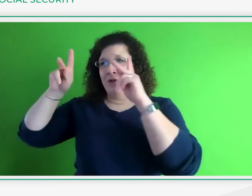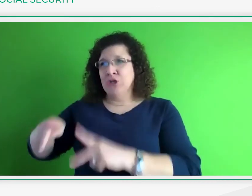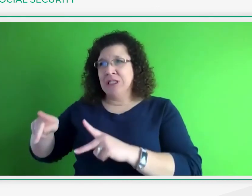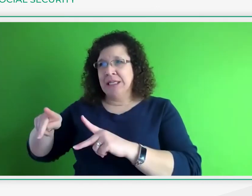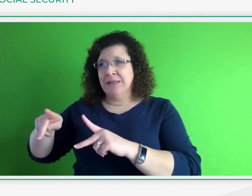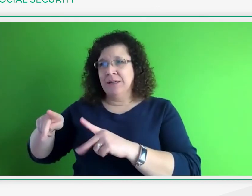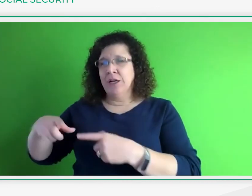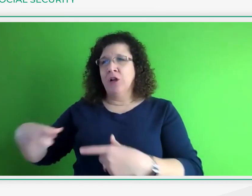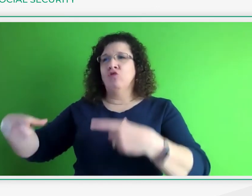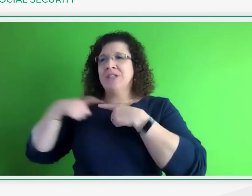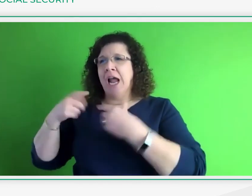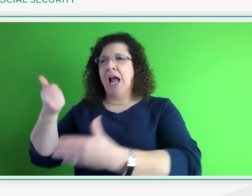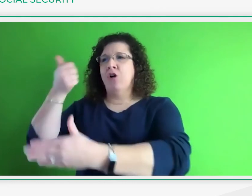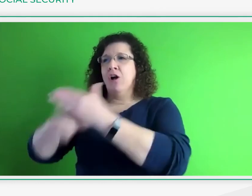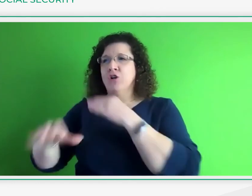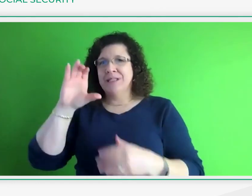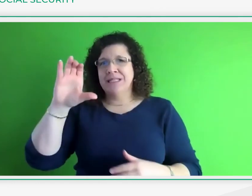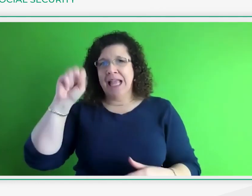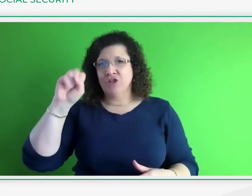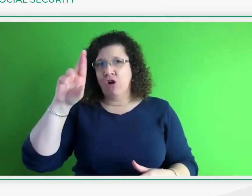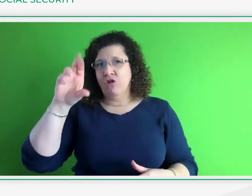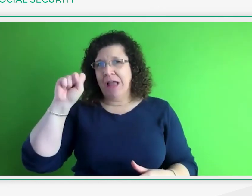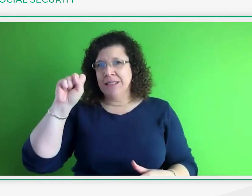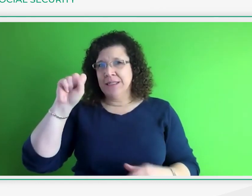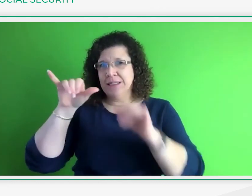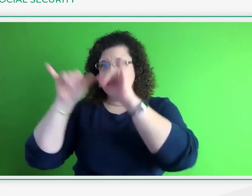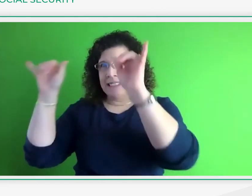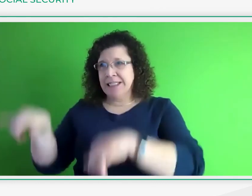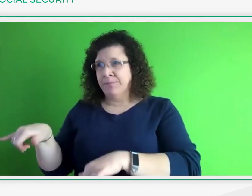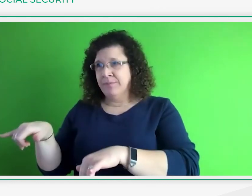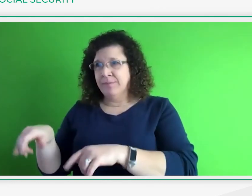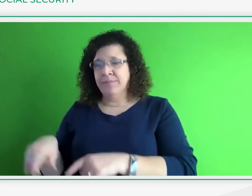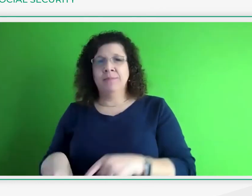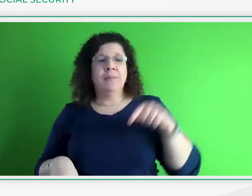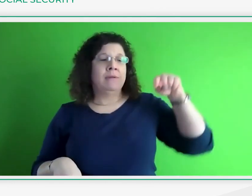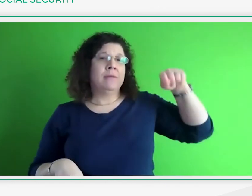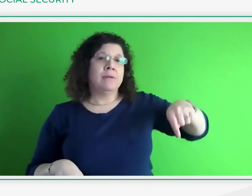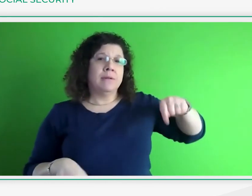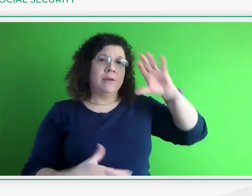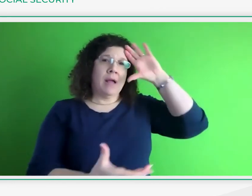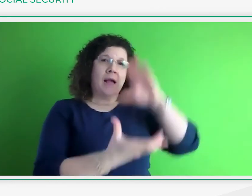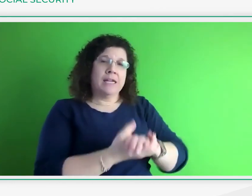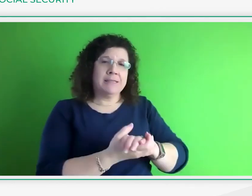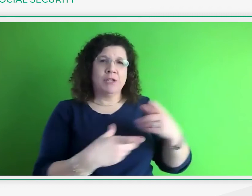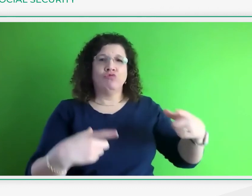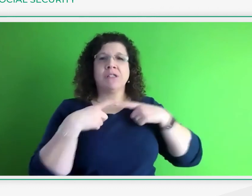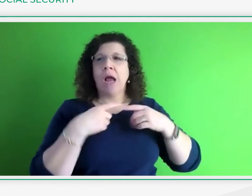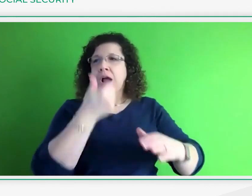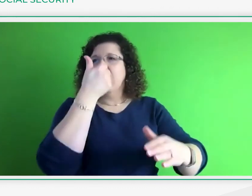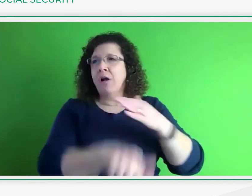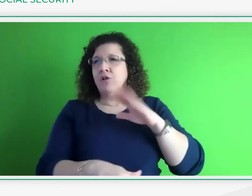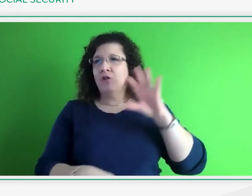So this person retired under CSRS, that system, while her husband is retiring